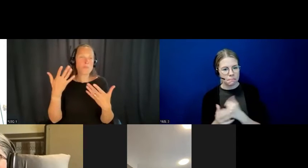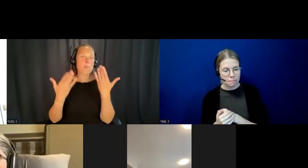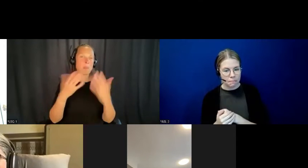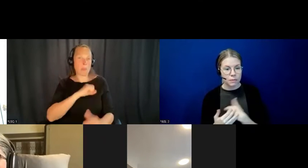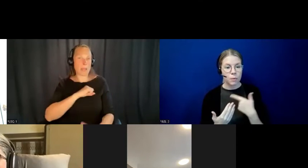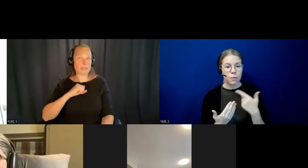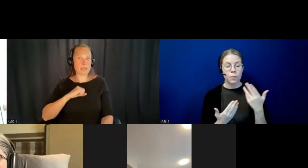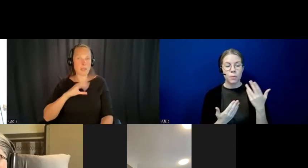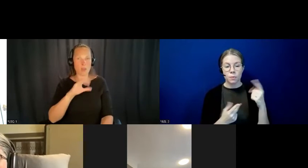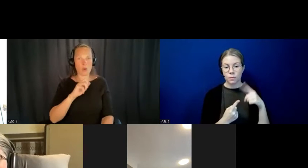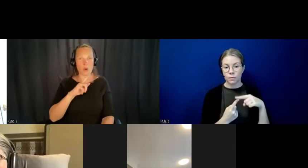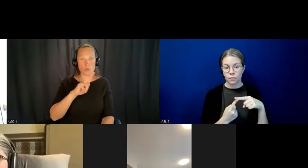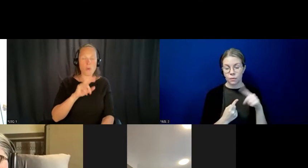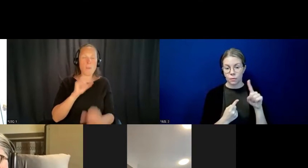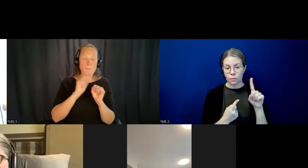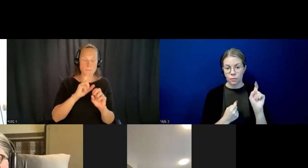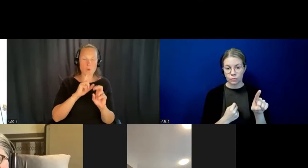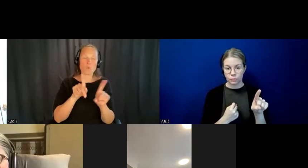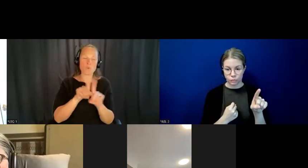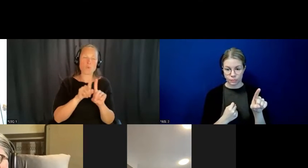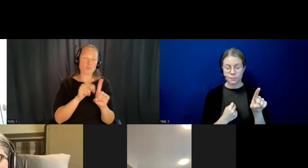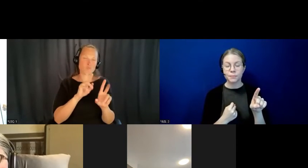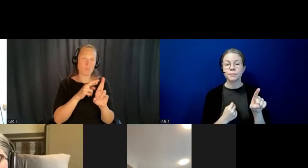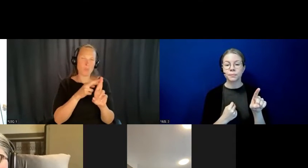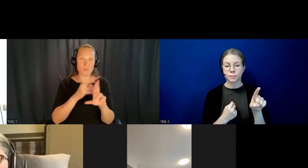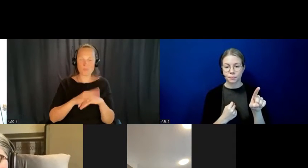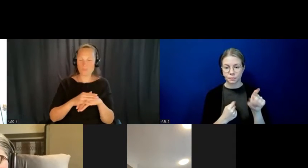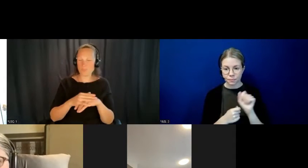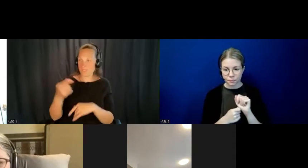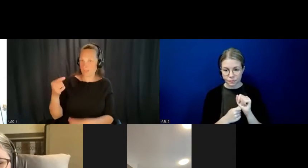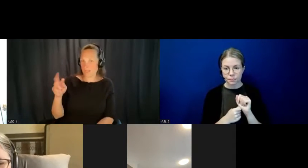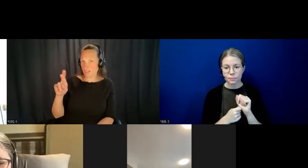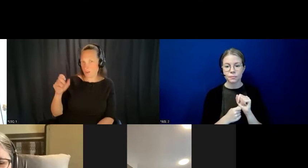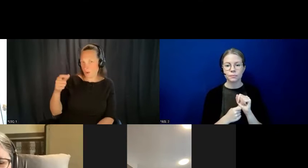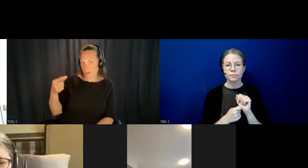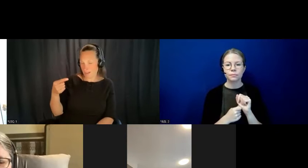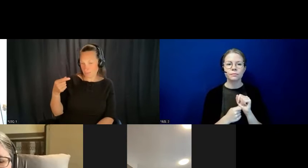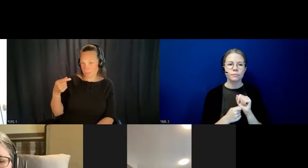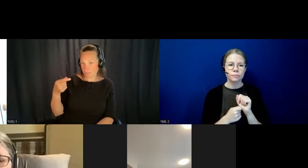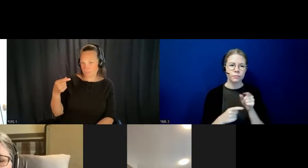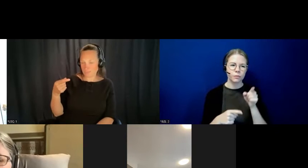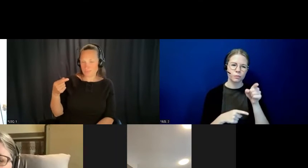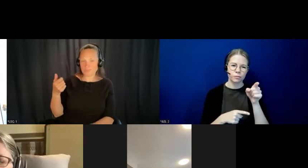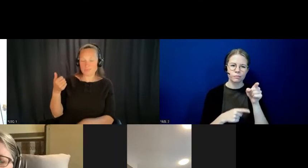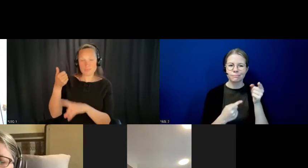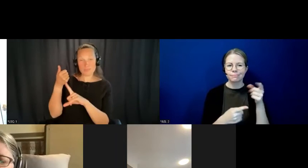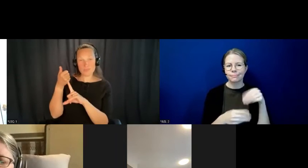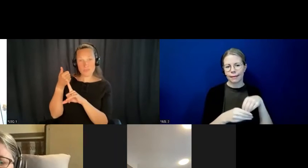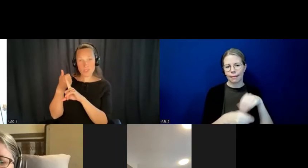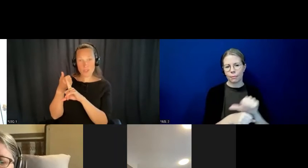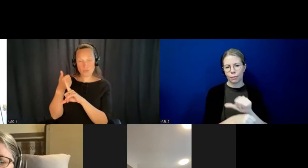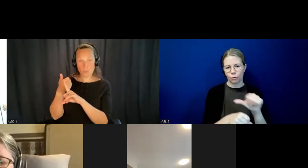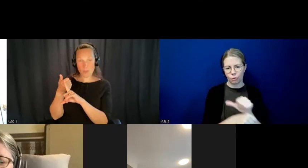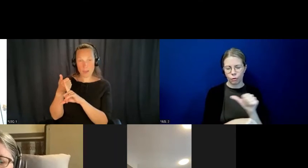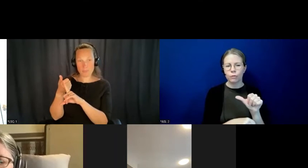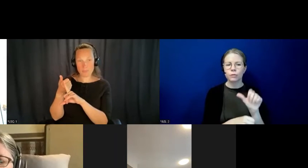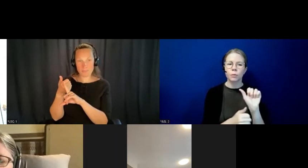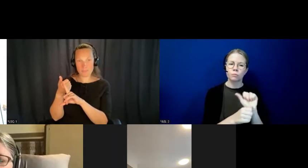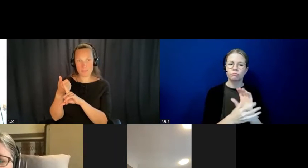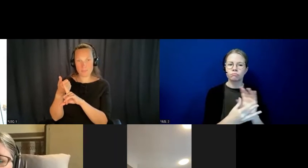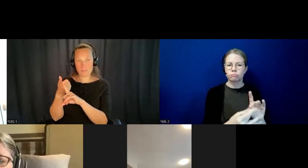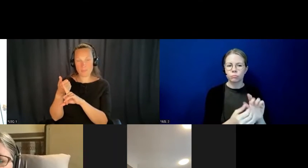GIVEN THAT YOUR TIES TO THE ALBERTA LEGISLATURE AND SO ON. HOW CAN WE MAKE SURE THIS BENEFIT WILL